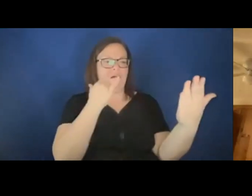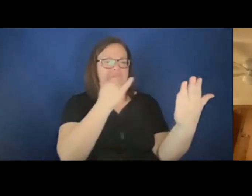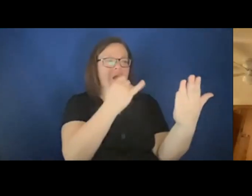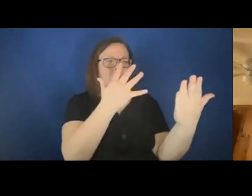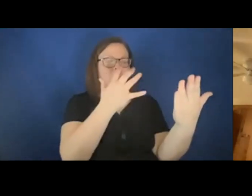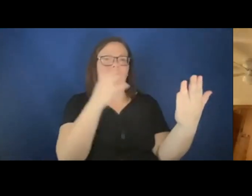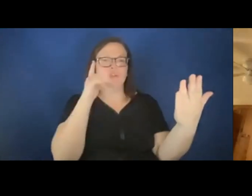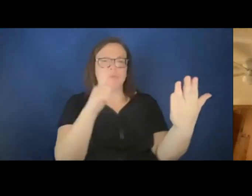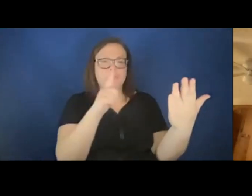this moment,